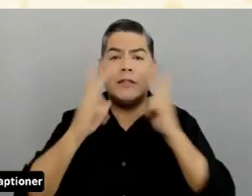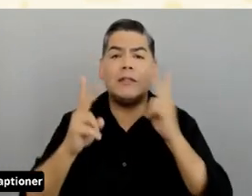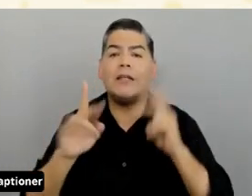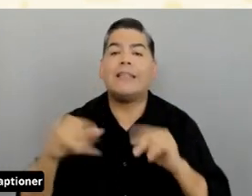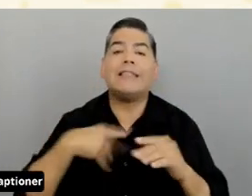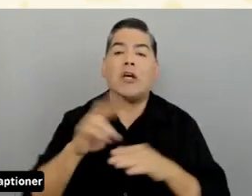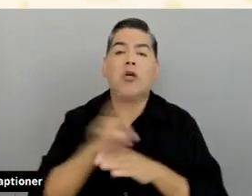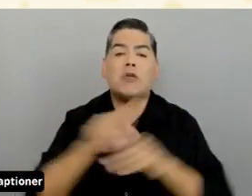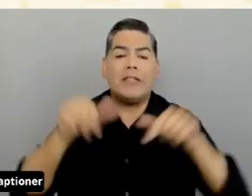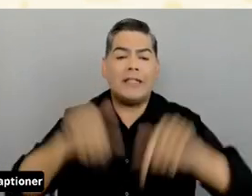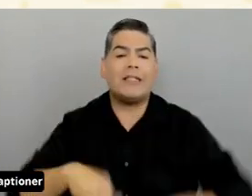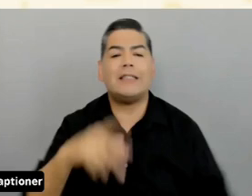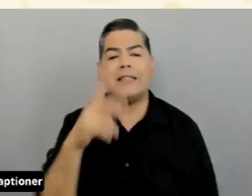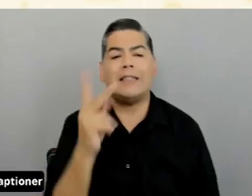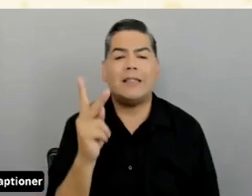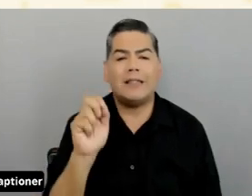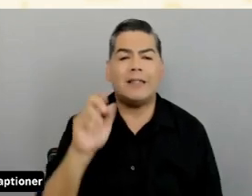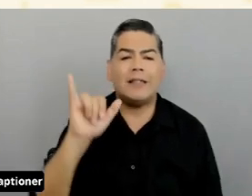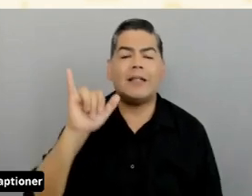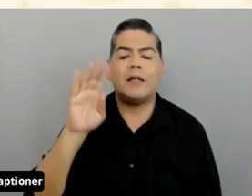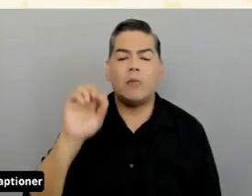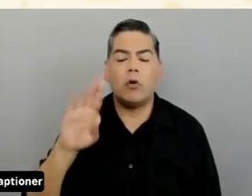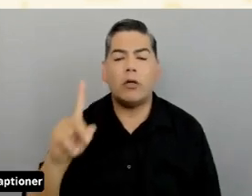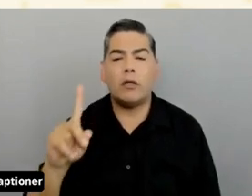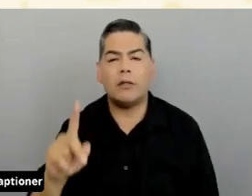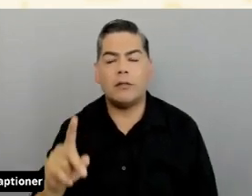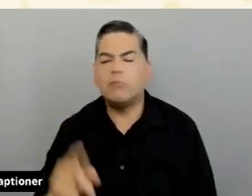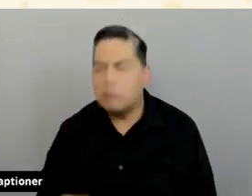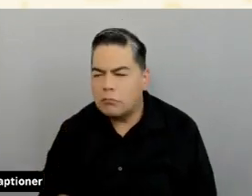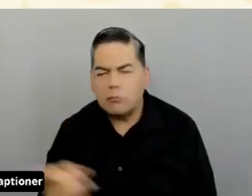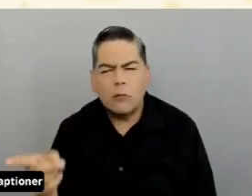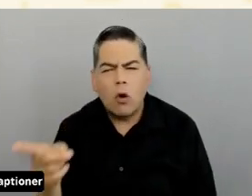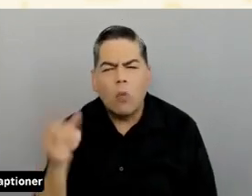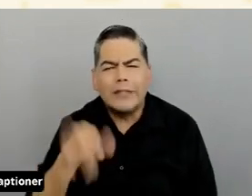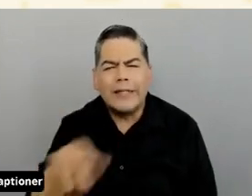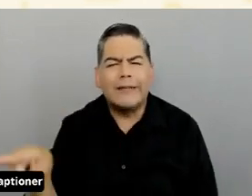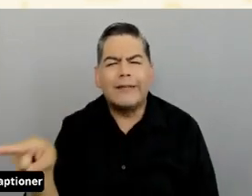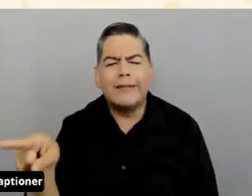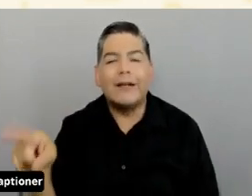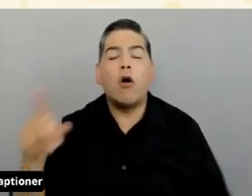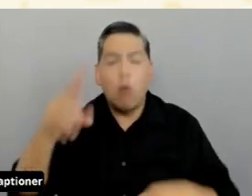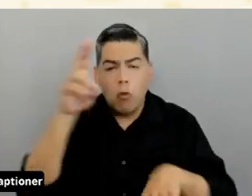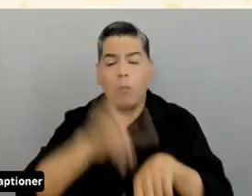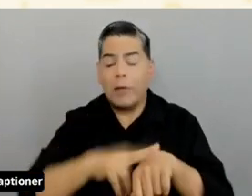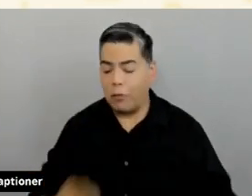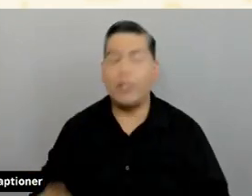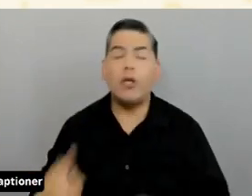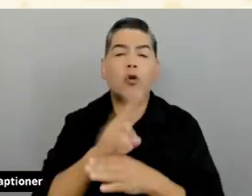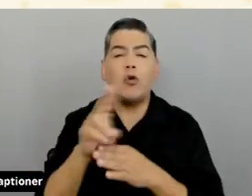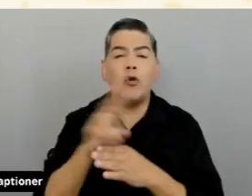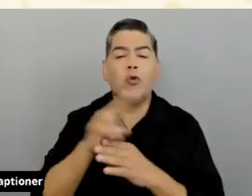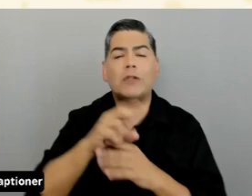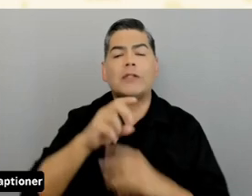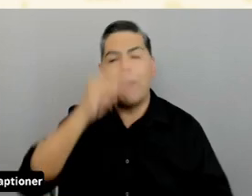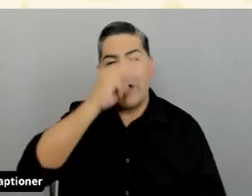We usually get used to navigating our pages using the mouse because it's the best way.